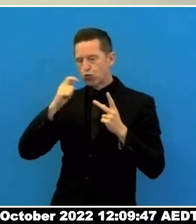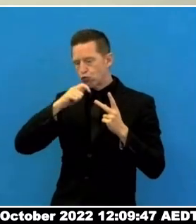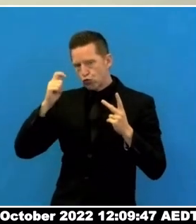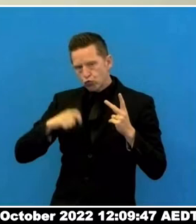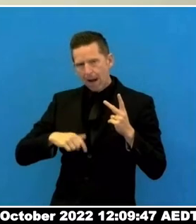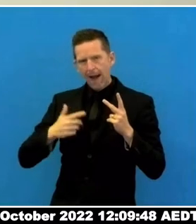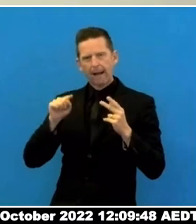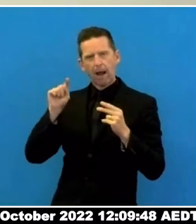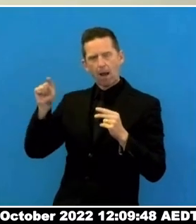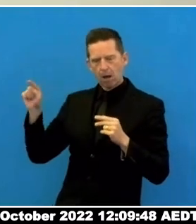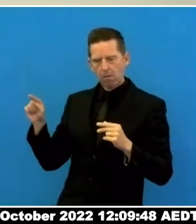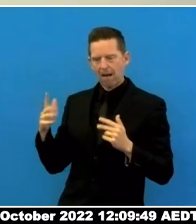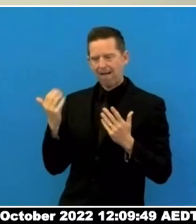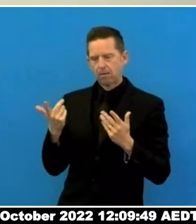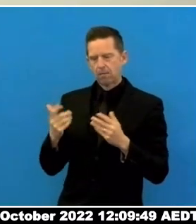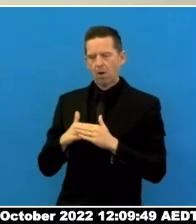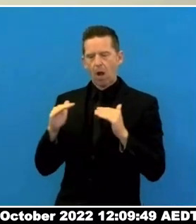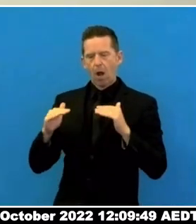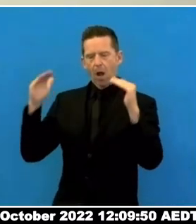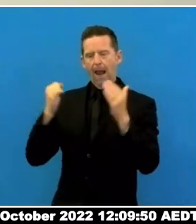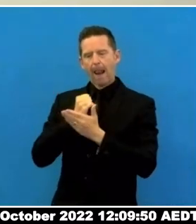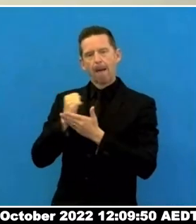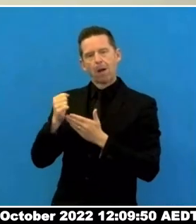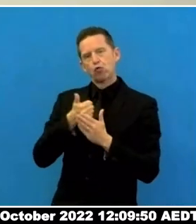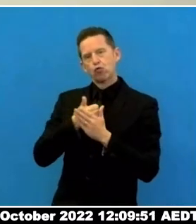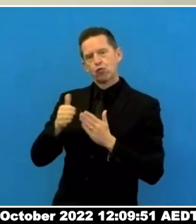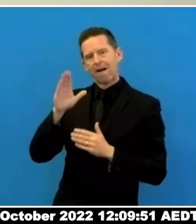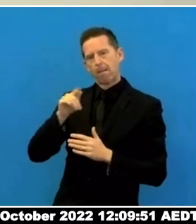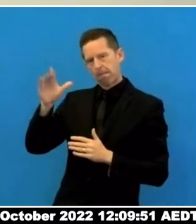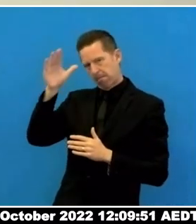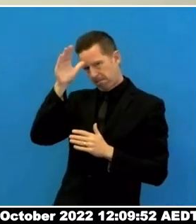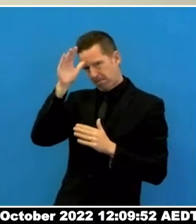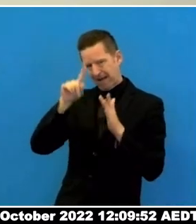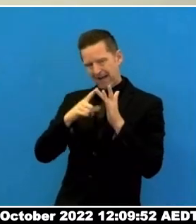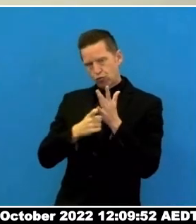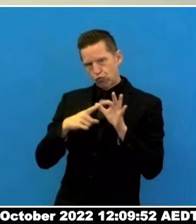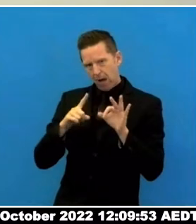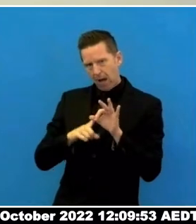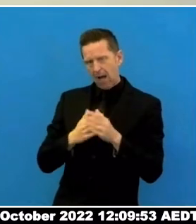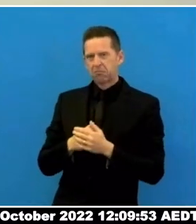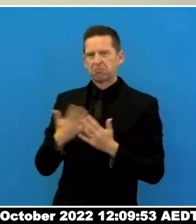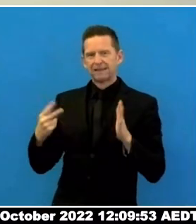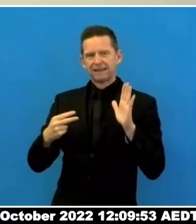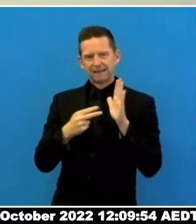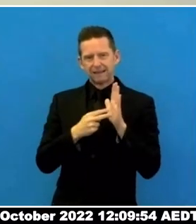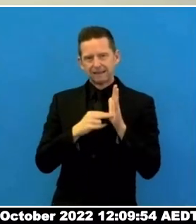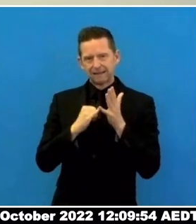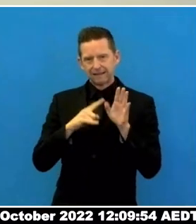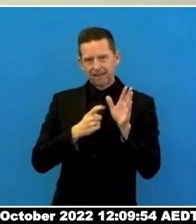We often have high numbers from Iraq, from Syria, from Afghanistan, from Burma, Myanmar there's a number of places.